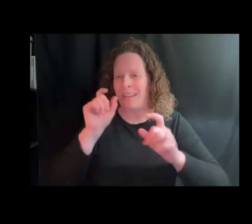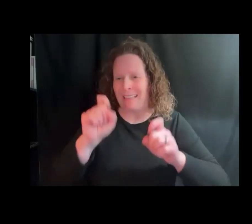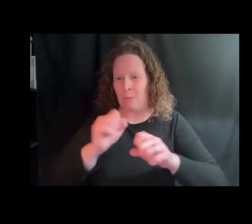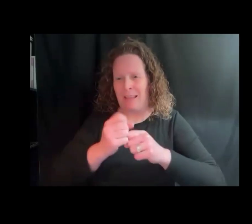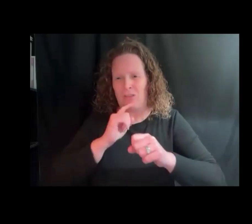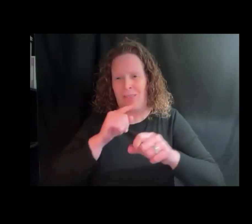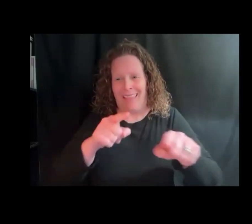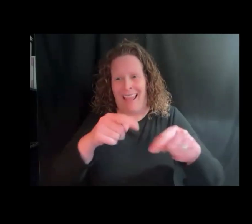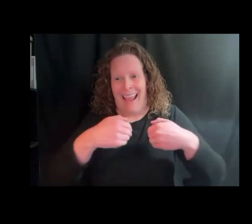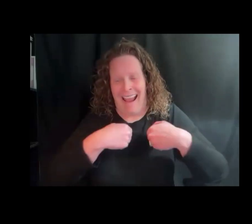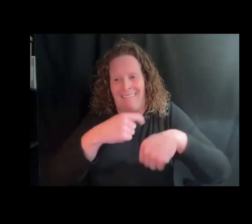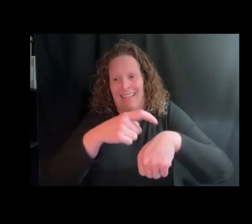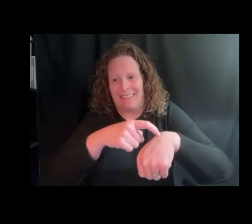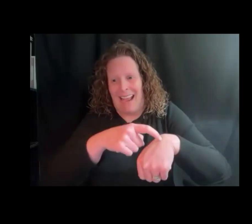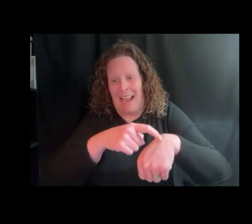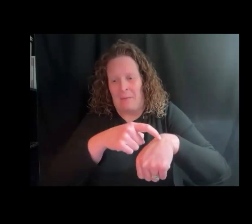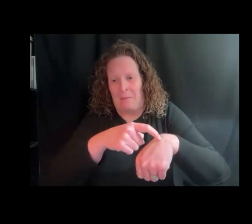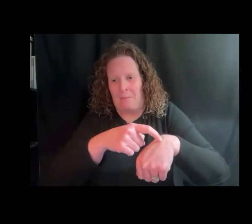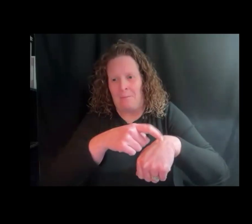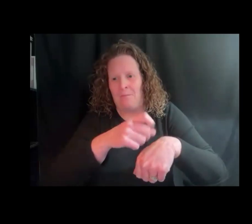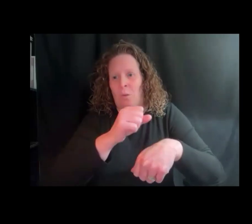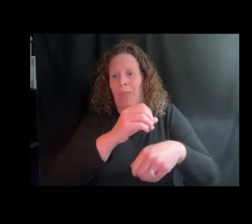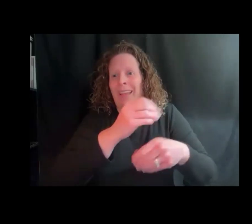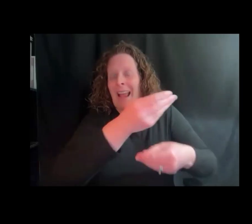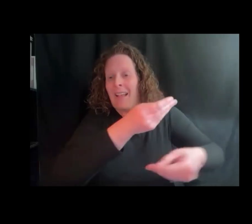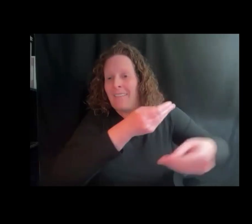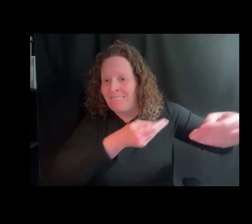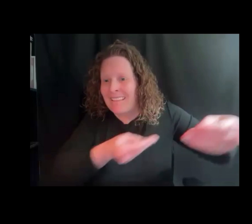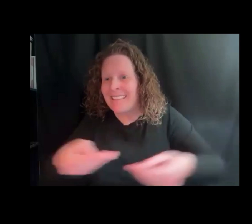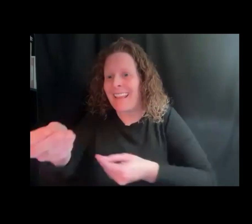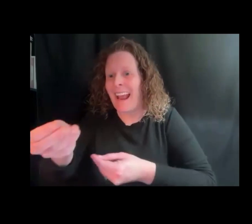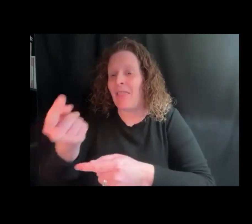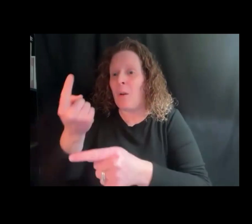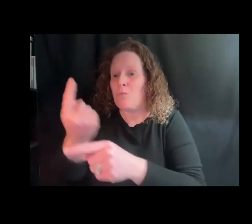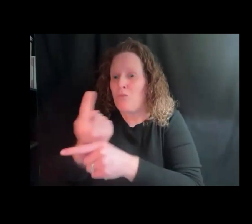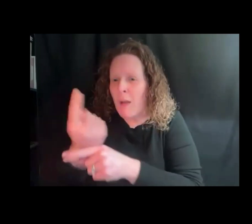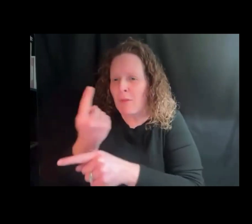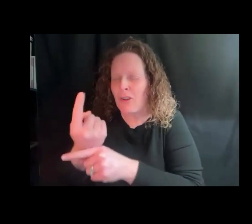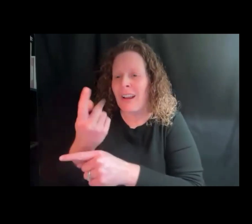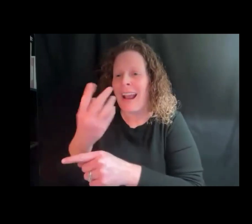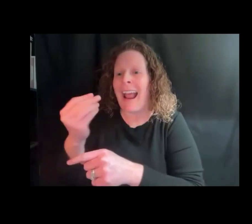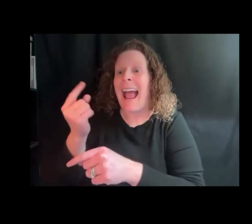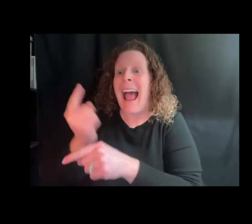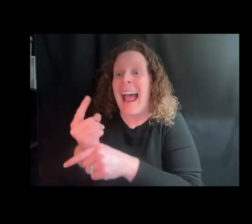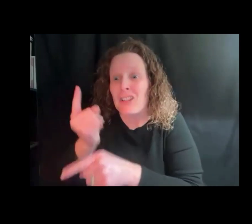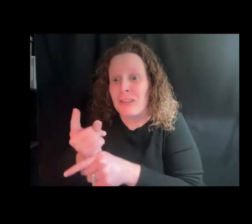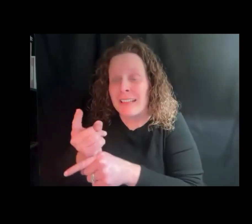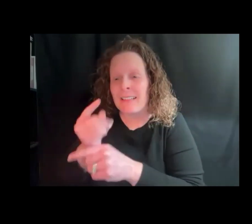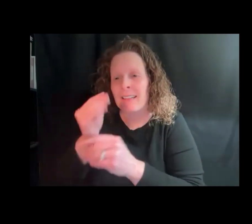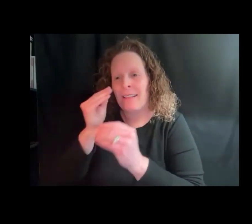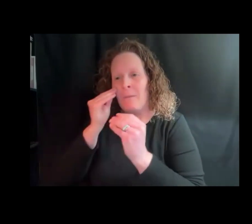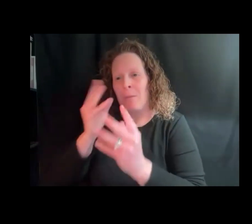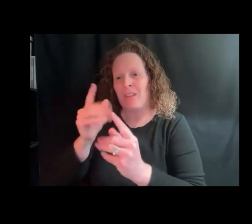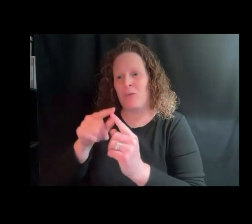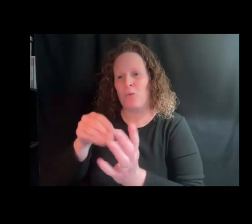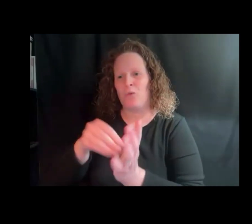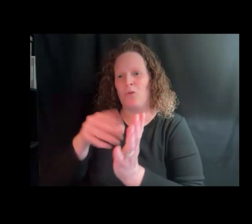should be fairly effective. But you have to make sure they have enough time to facilitate the information